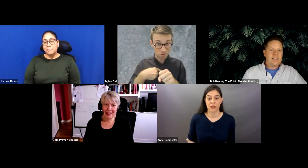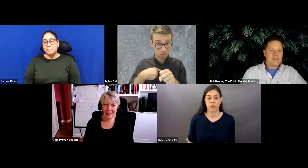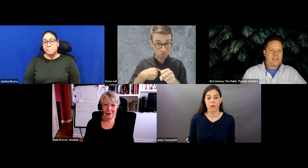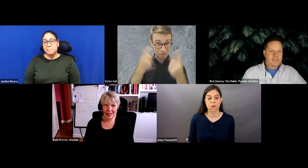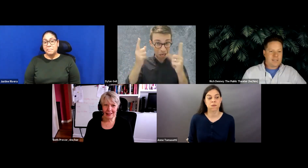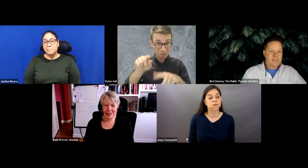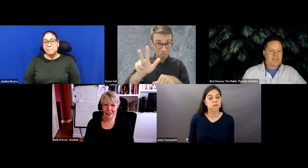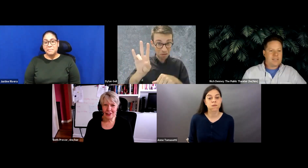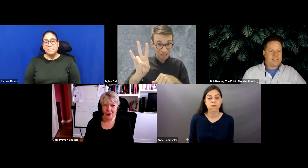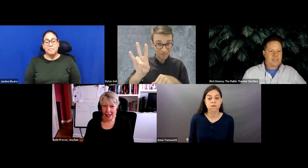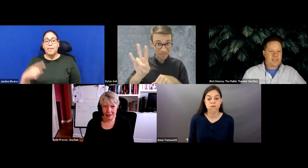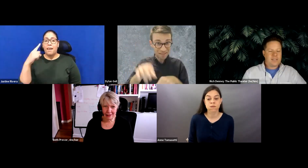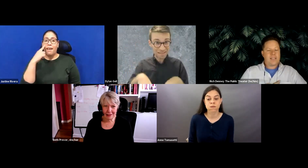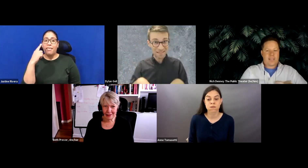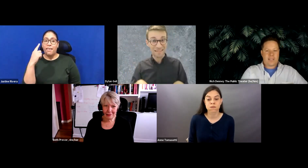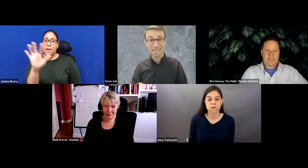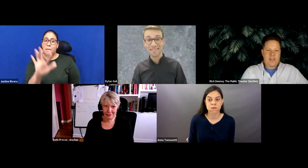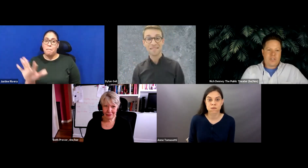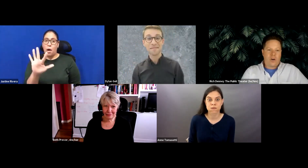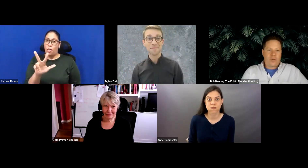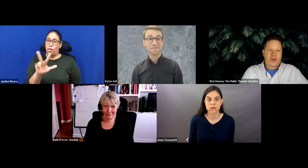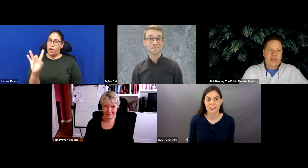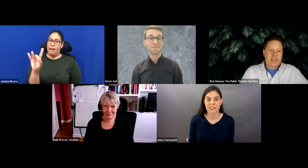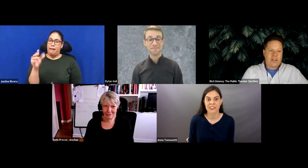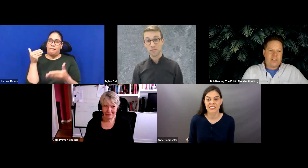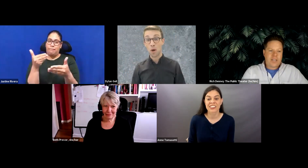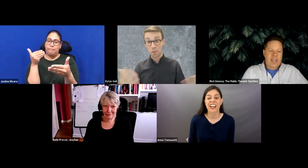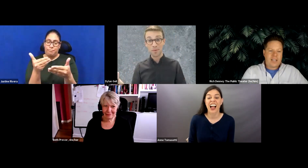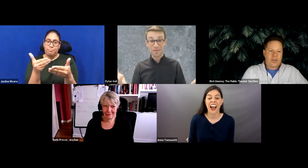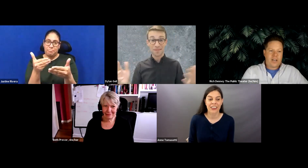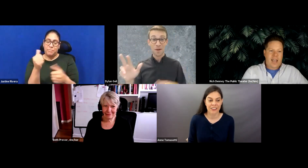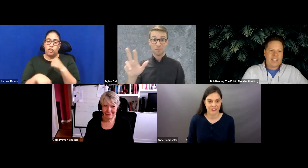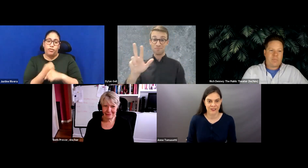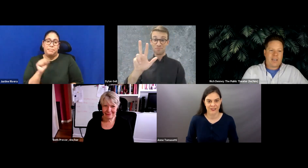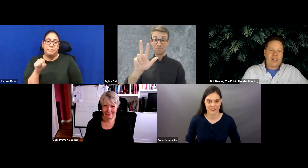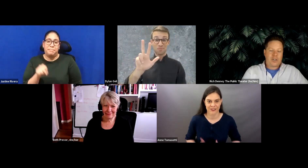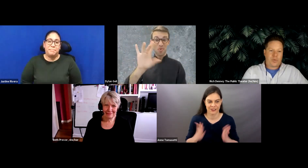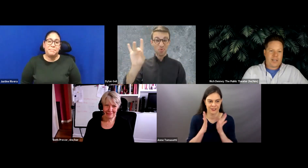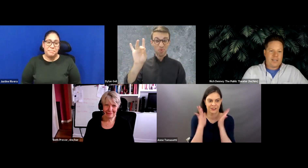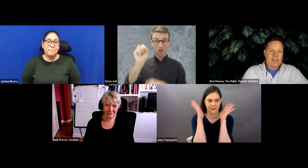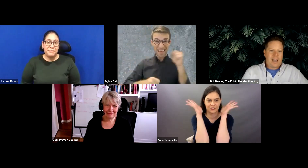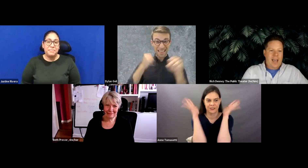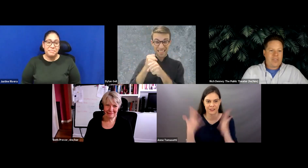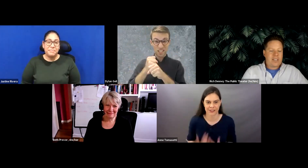I think we're getting close to 38. So for 38 years, Hands On has been interpreting at the